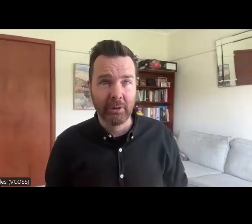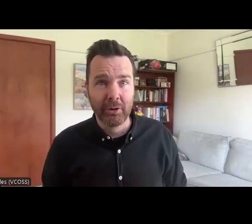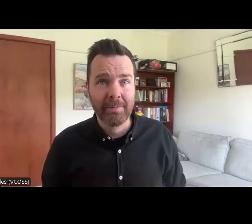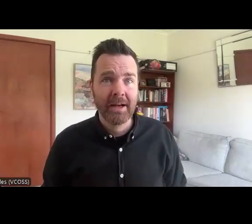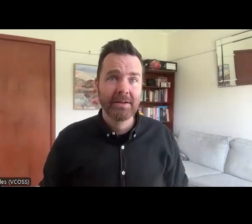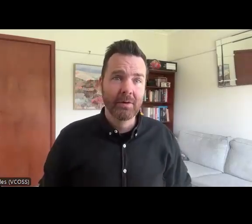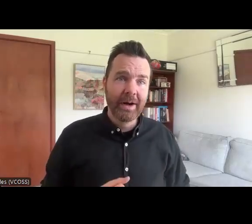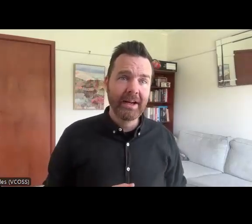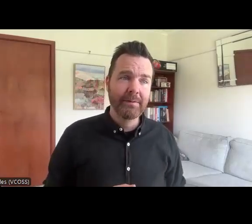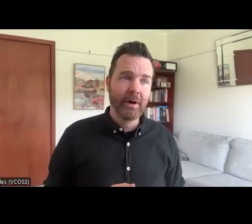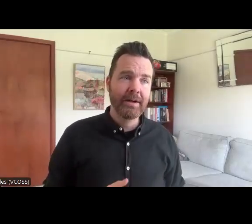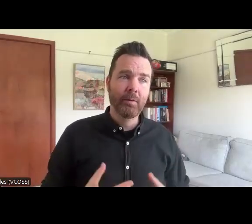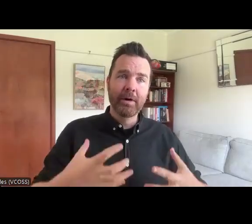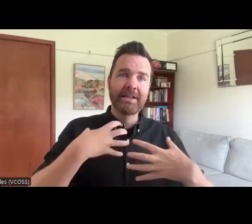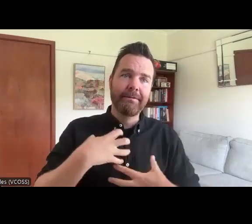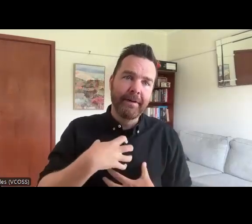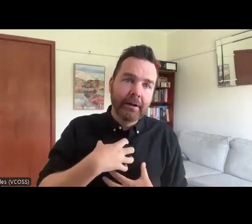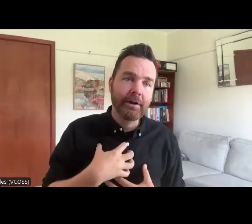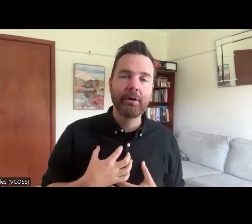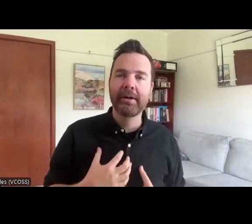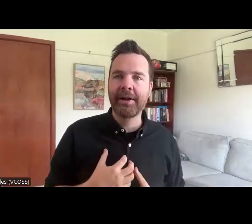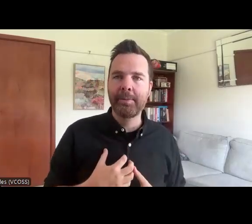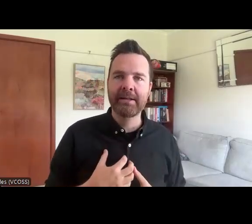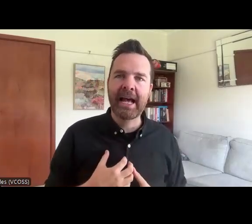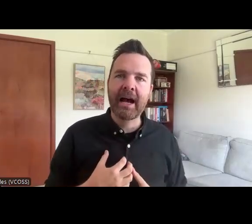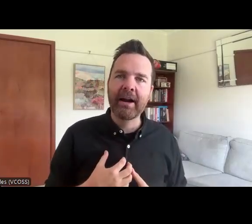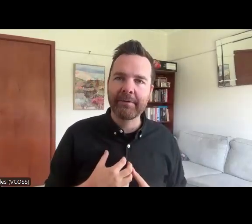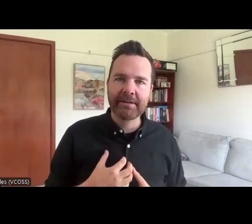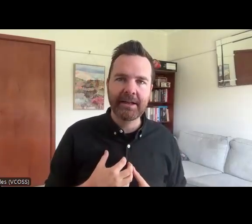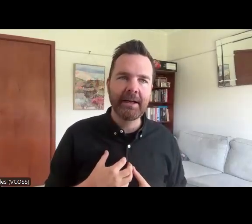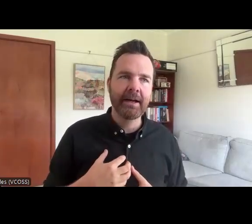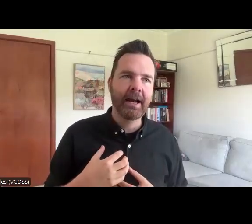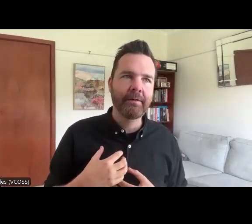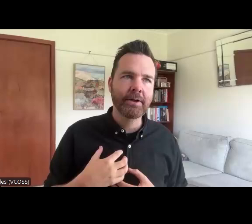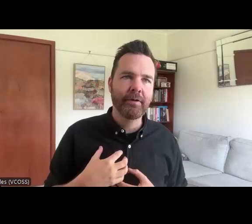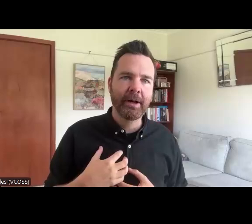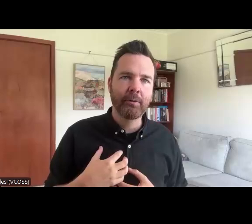through. So we need to find what is the value that underpins our advocacy and our vision of a better